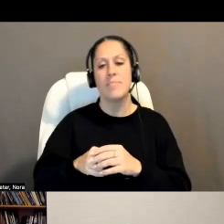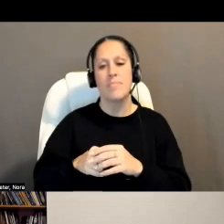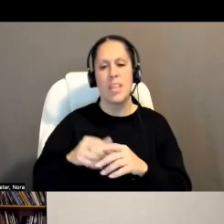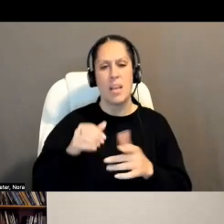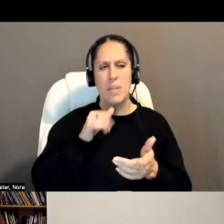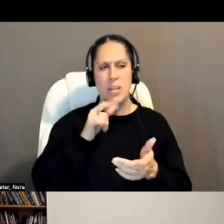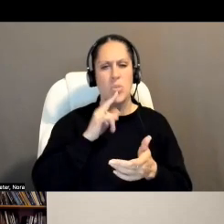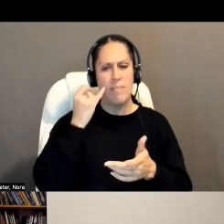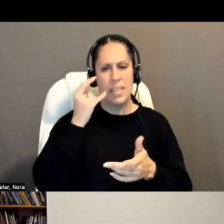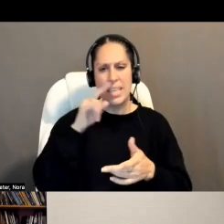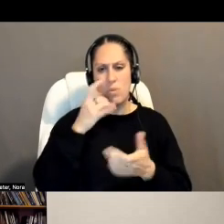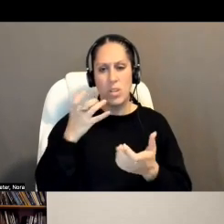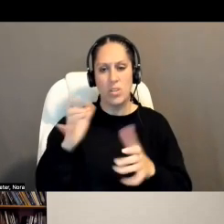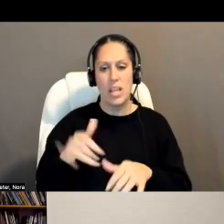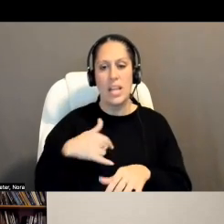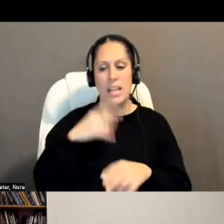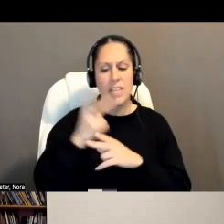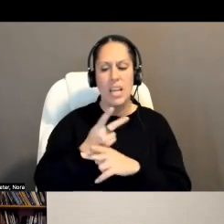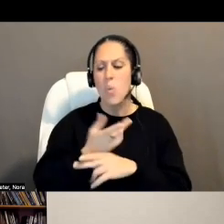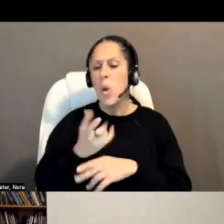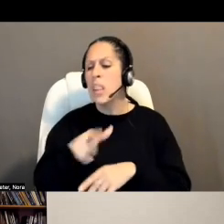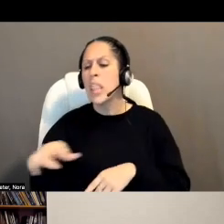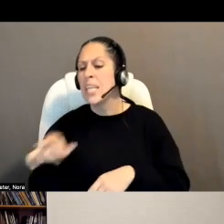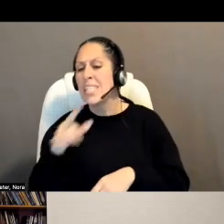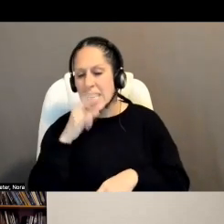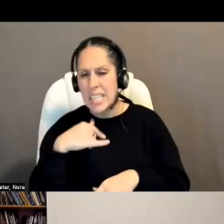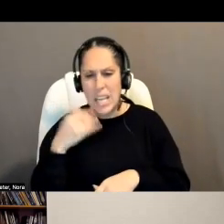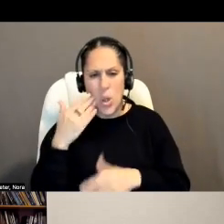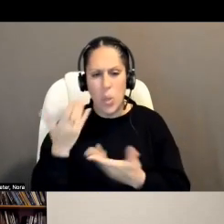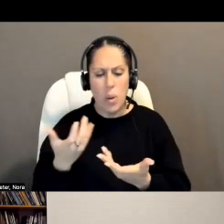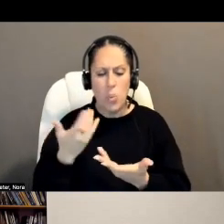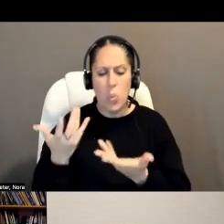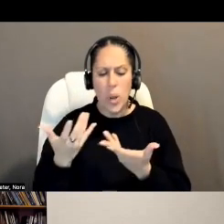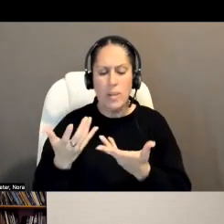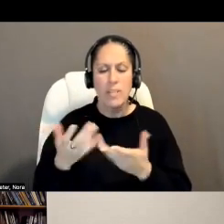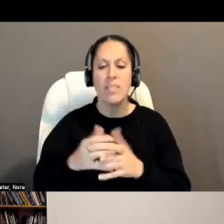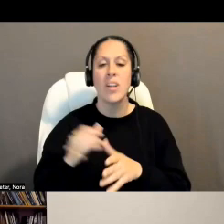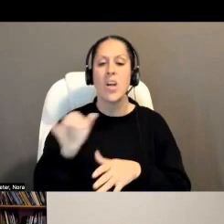that I just need to, like, figure out where those kids are, and also finding the adults